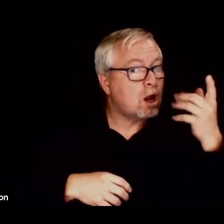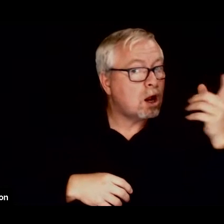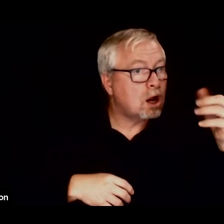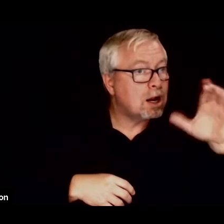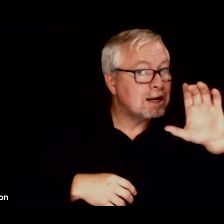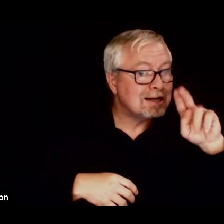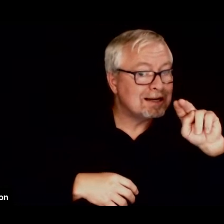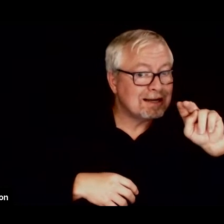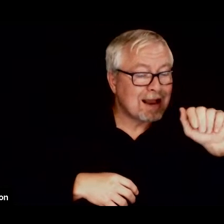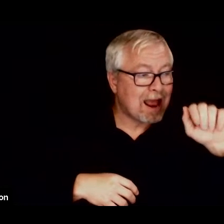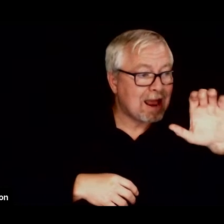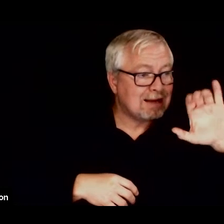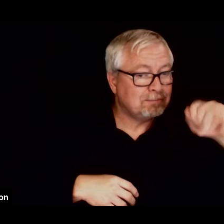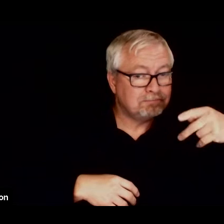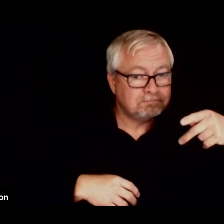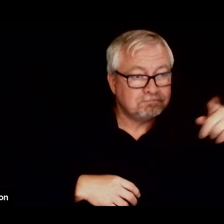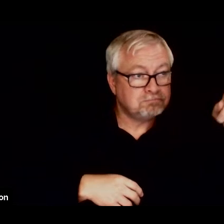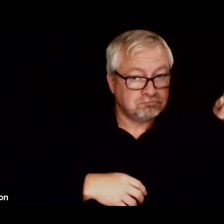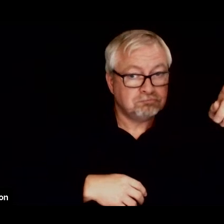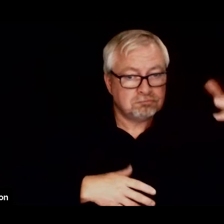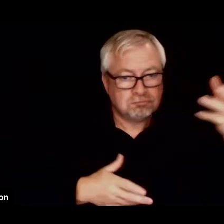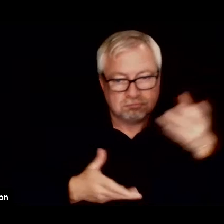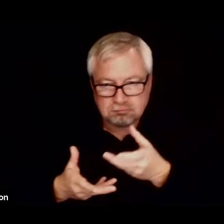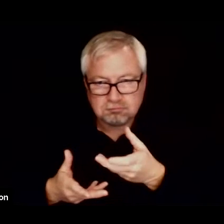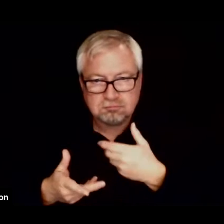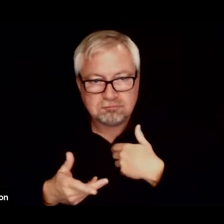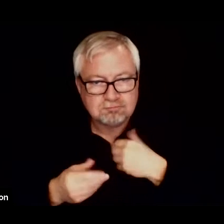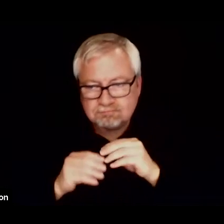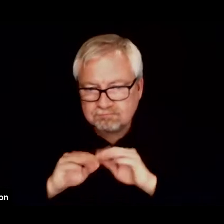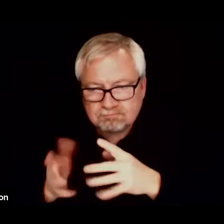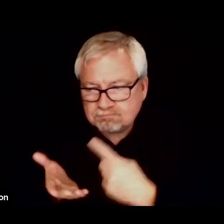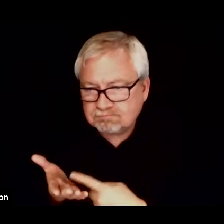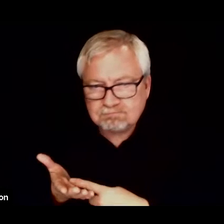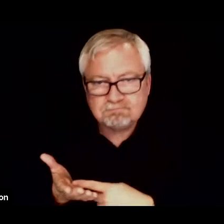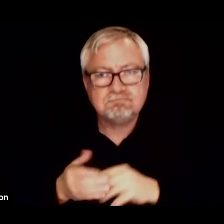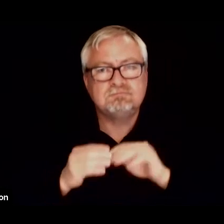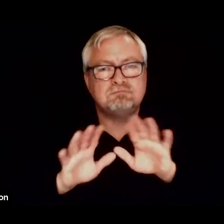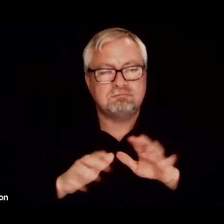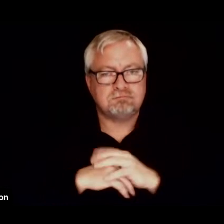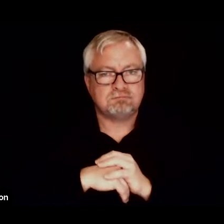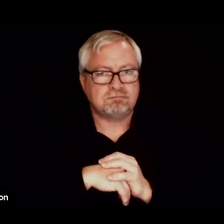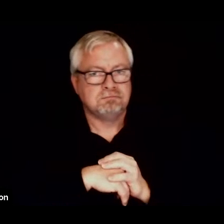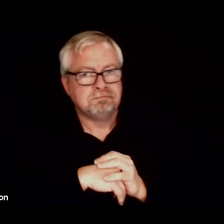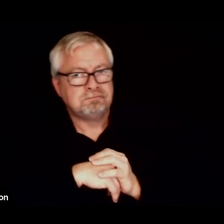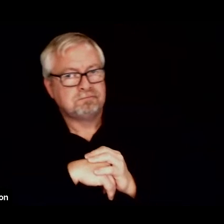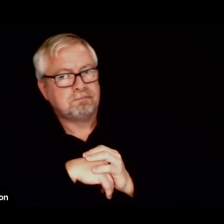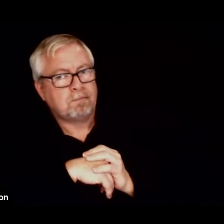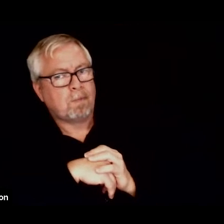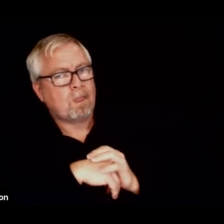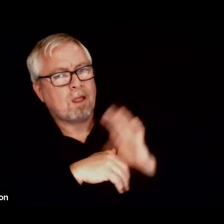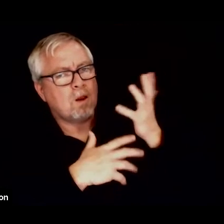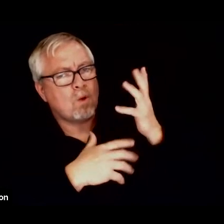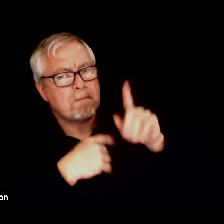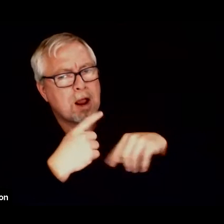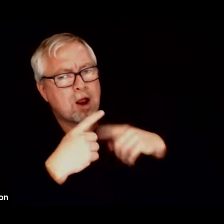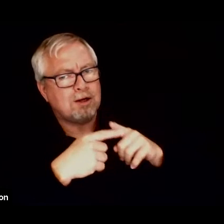and that is the determination on the category of essential workers 1v i guess it would be great um